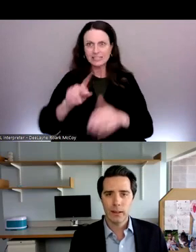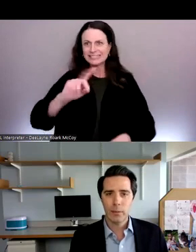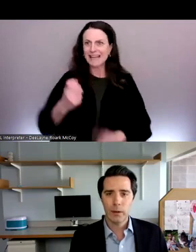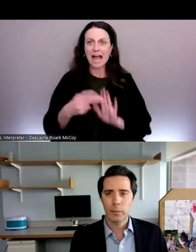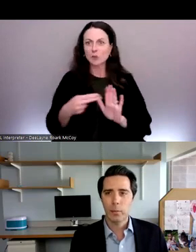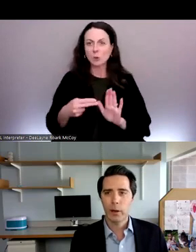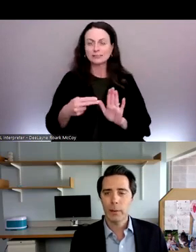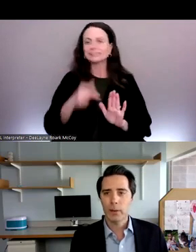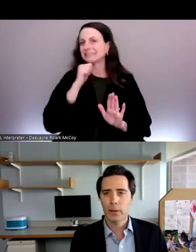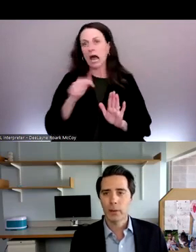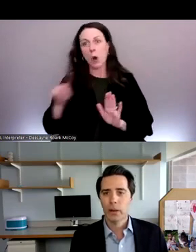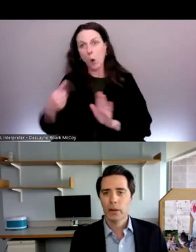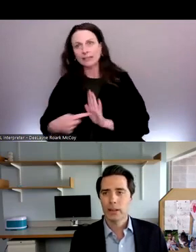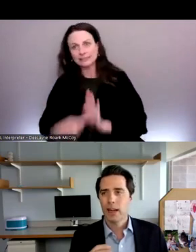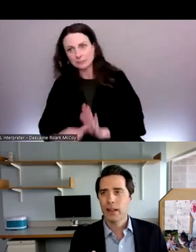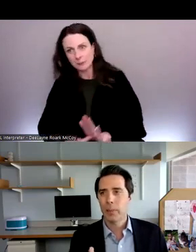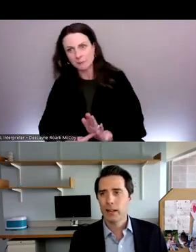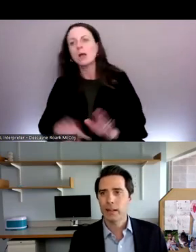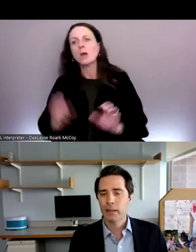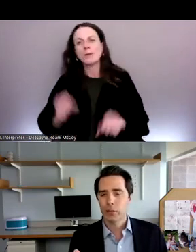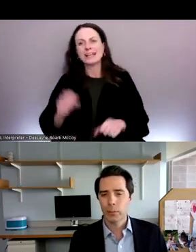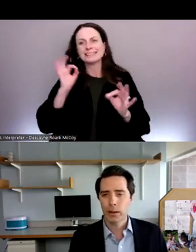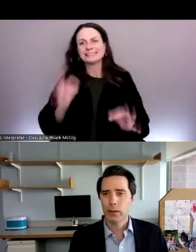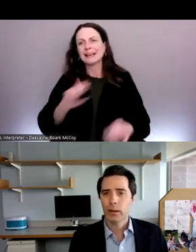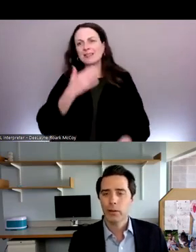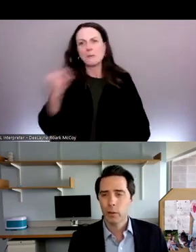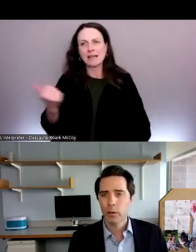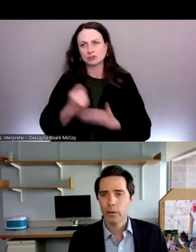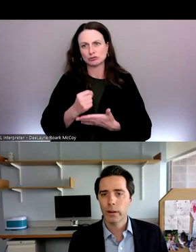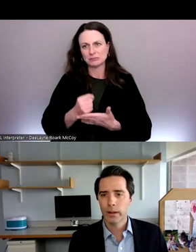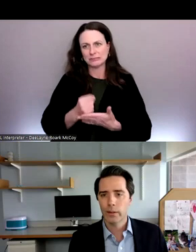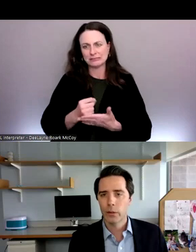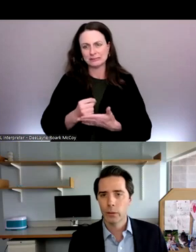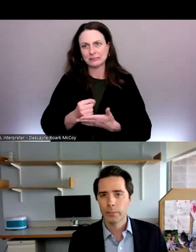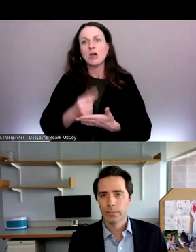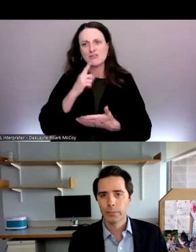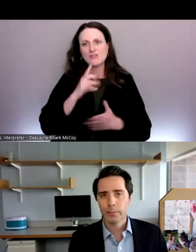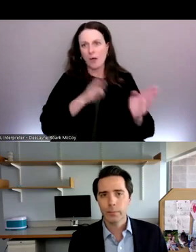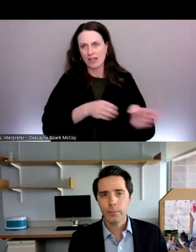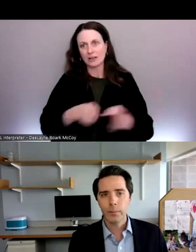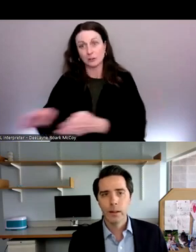of the symptom we're able to decide the